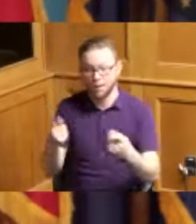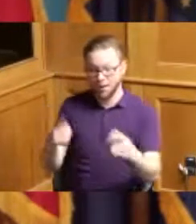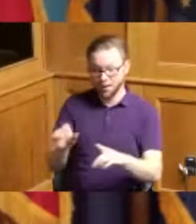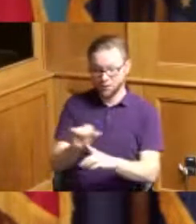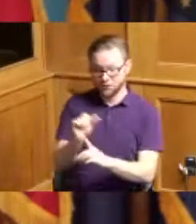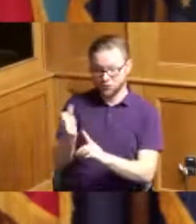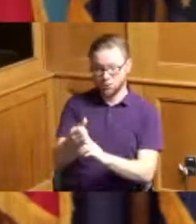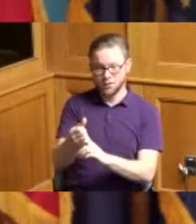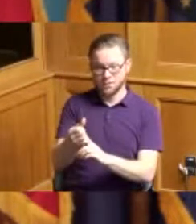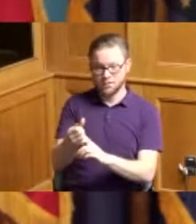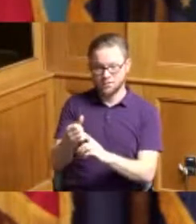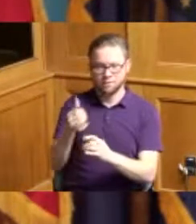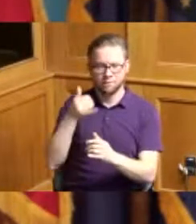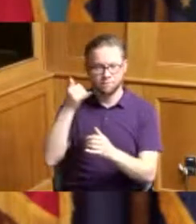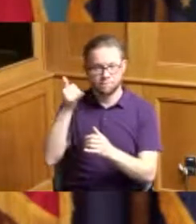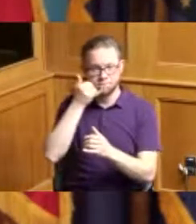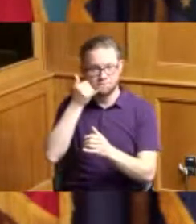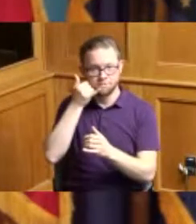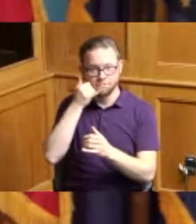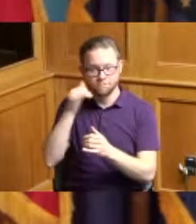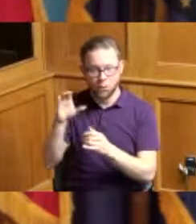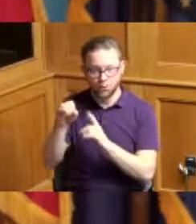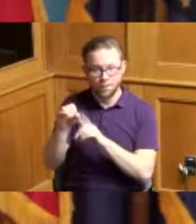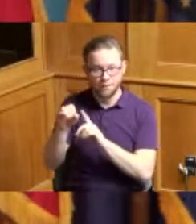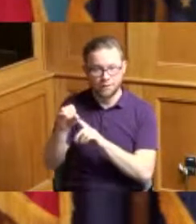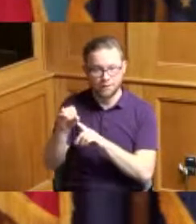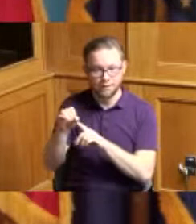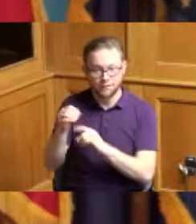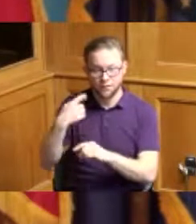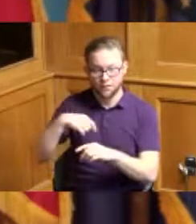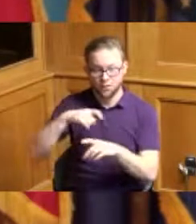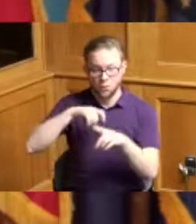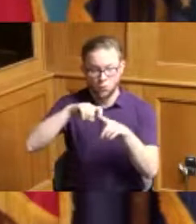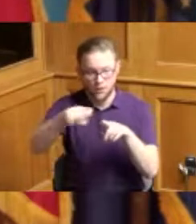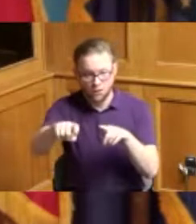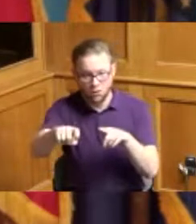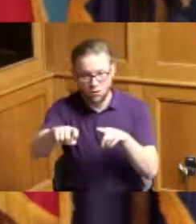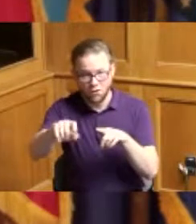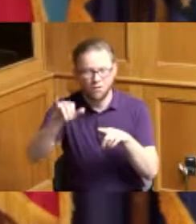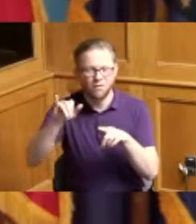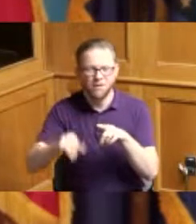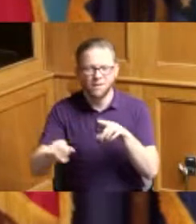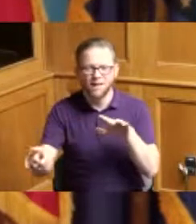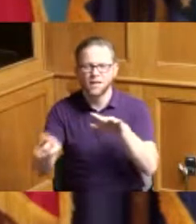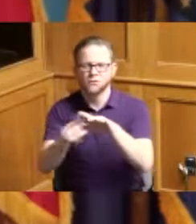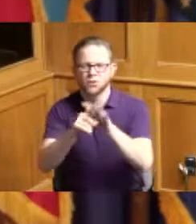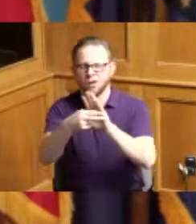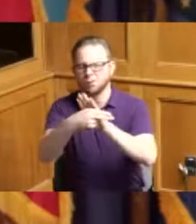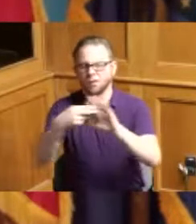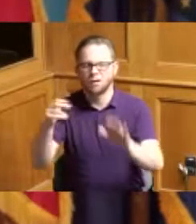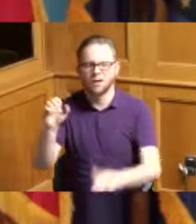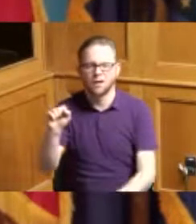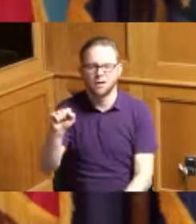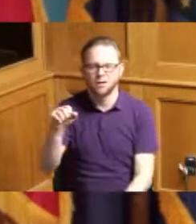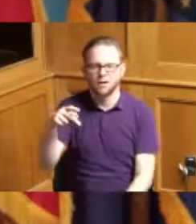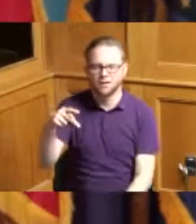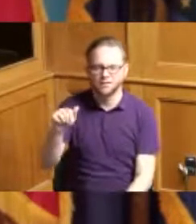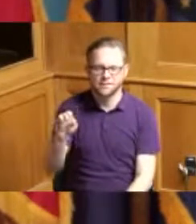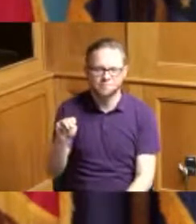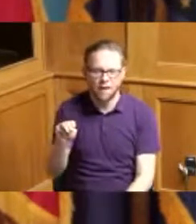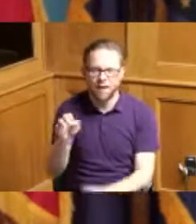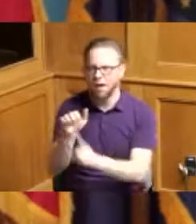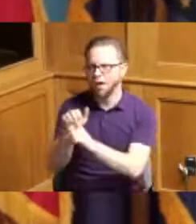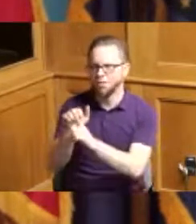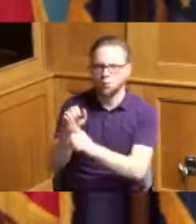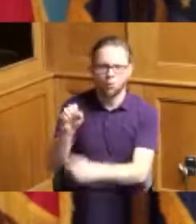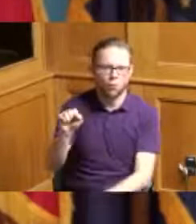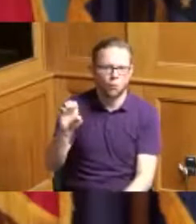cell phone companies now when we call is coming up as scam and we also have concurrently a campaign